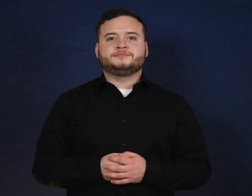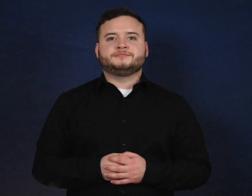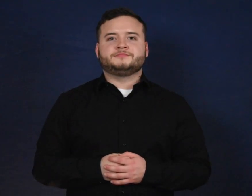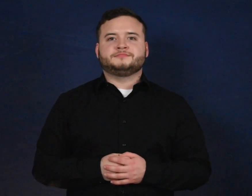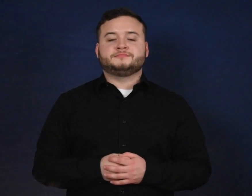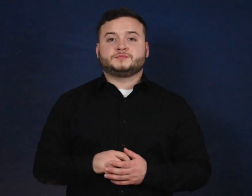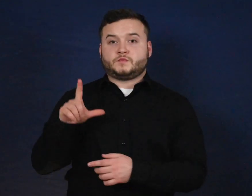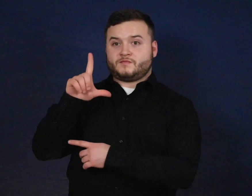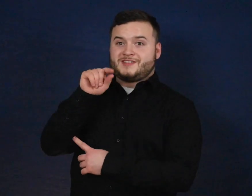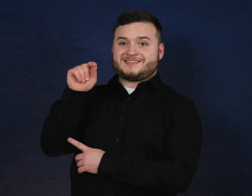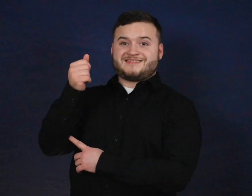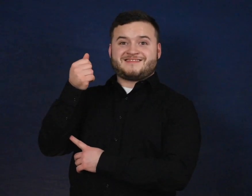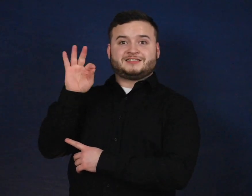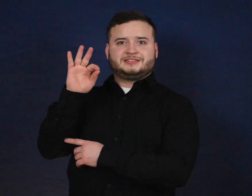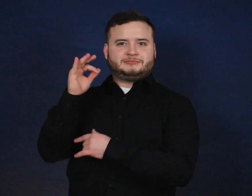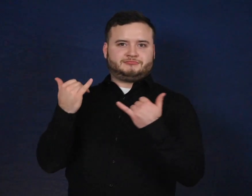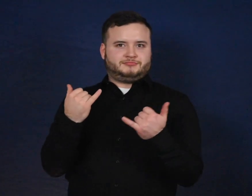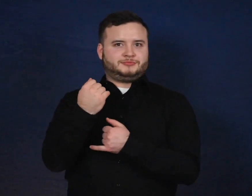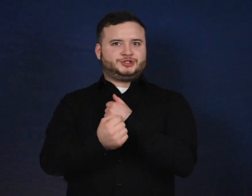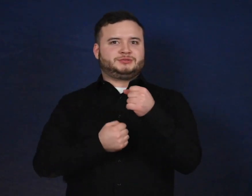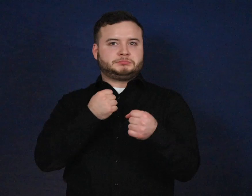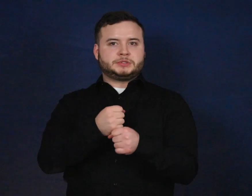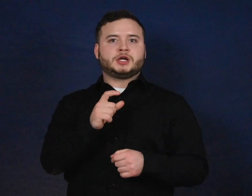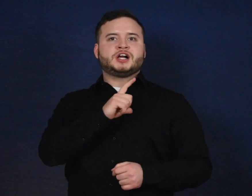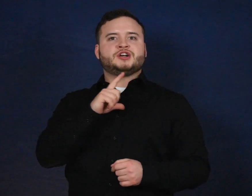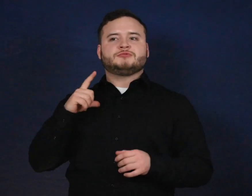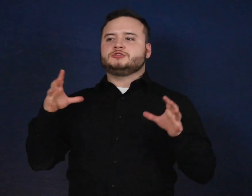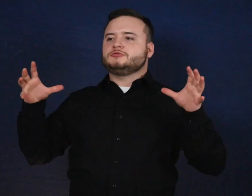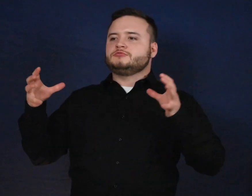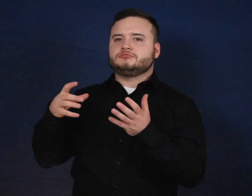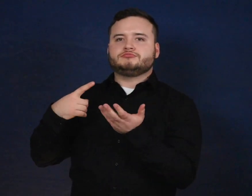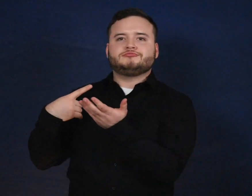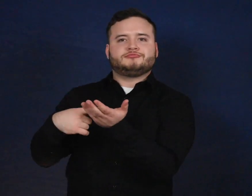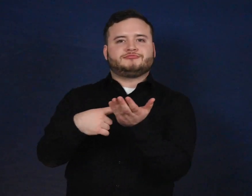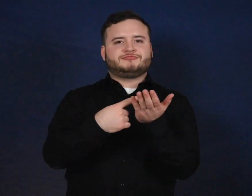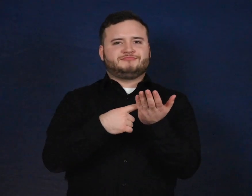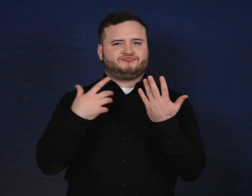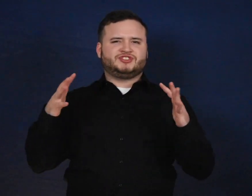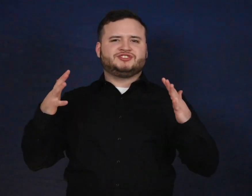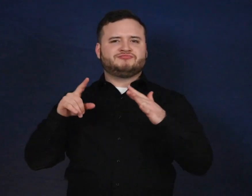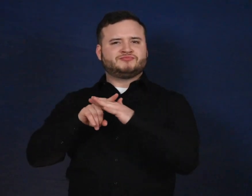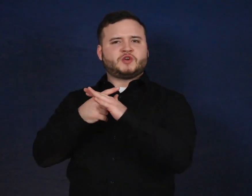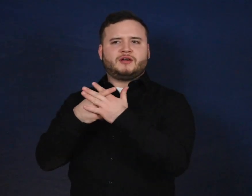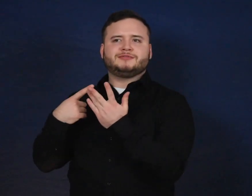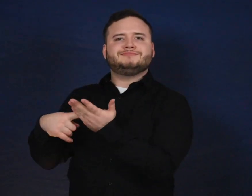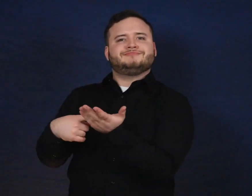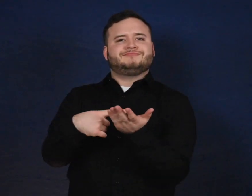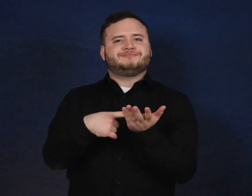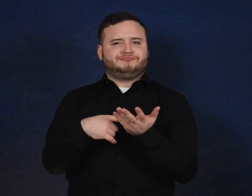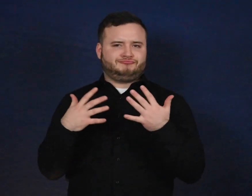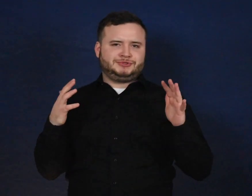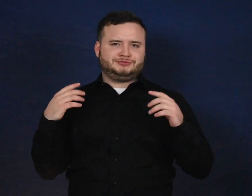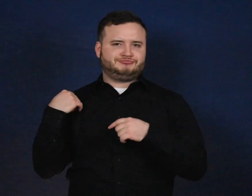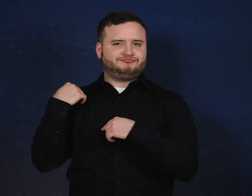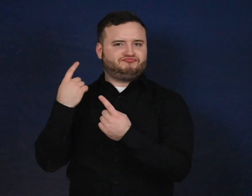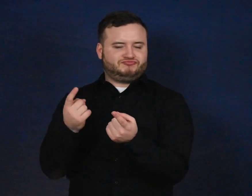The 2019 legislative session has already started.